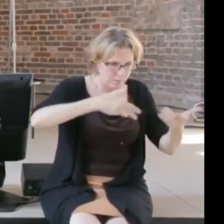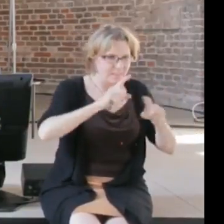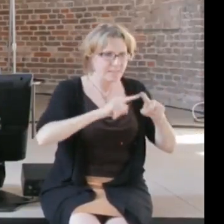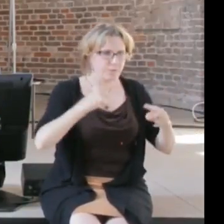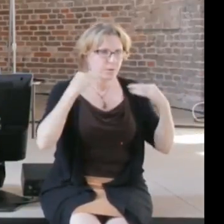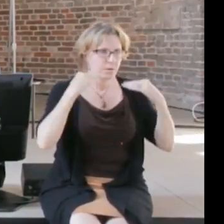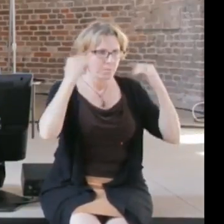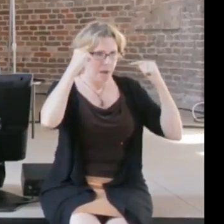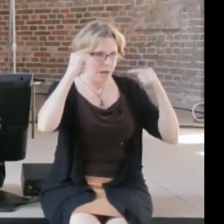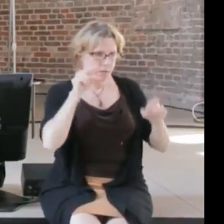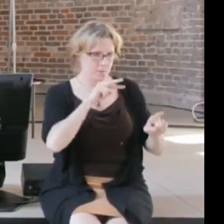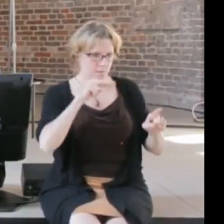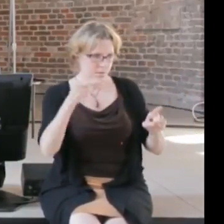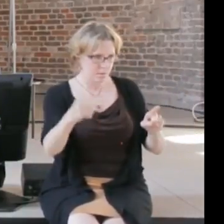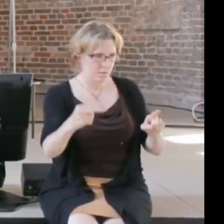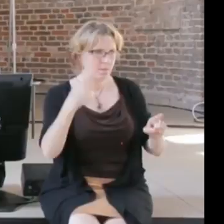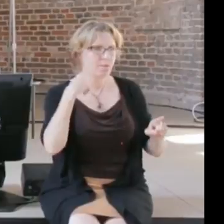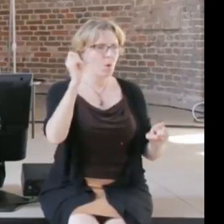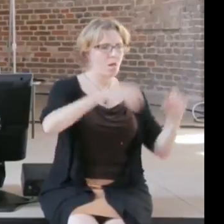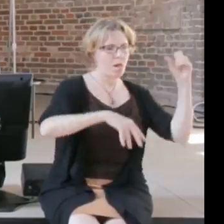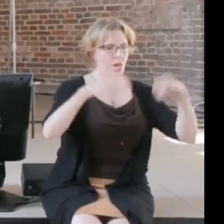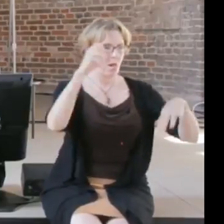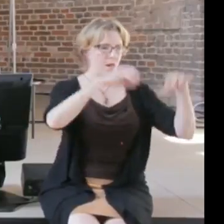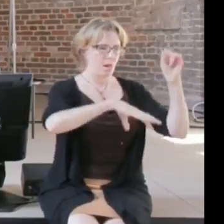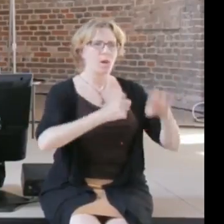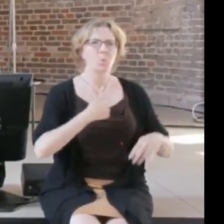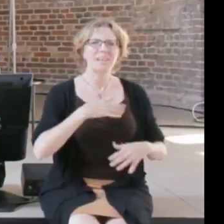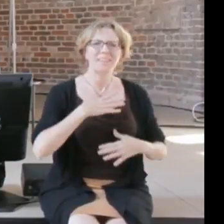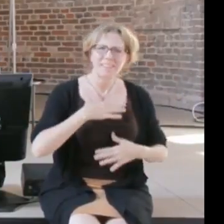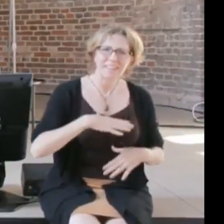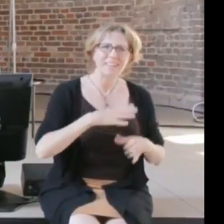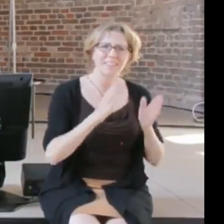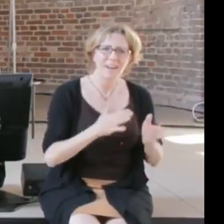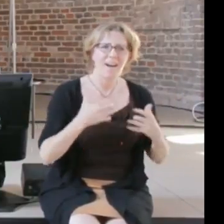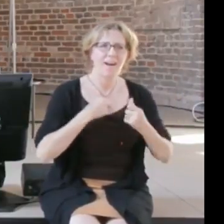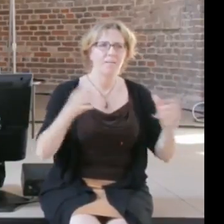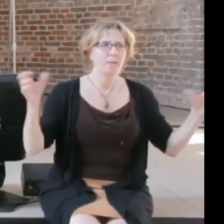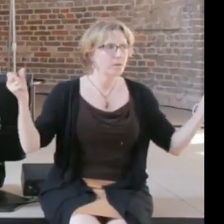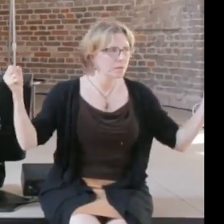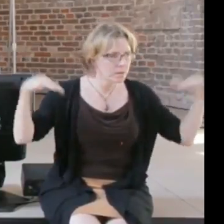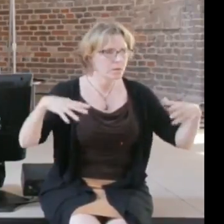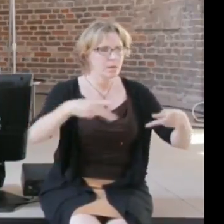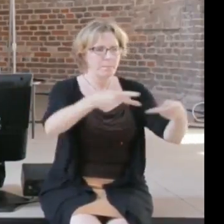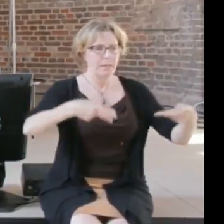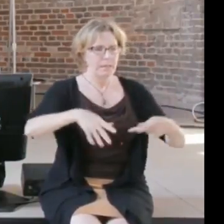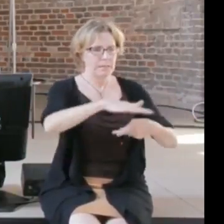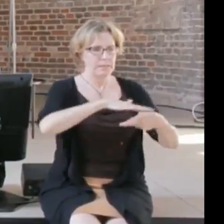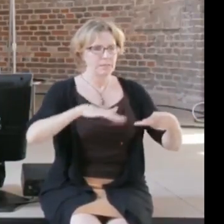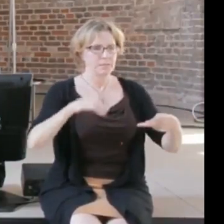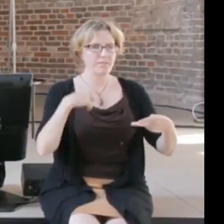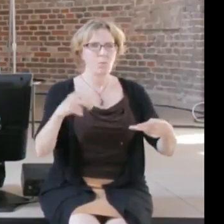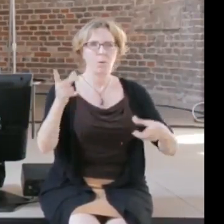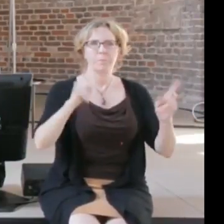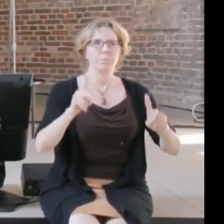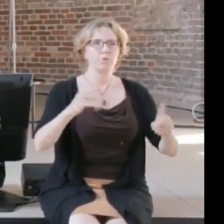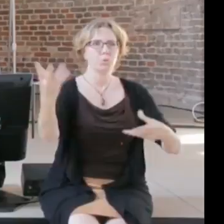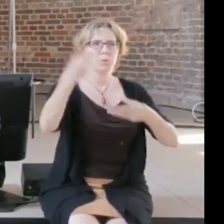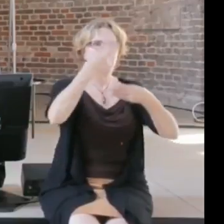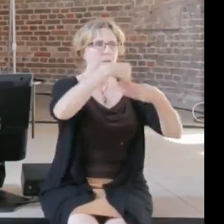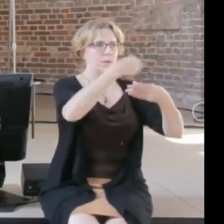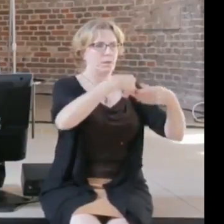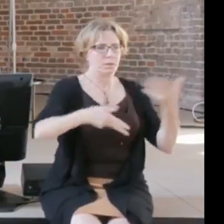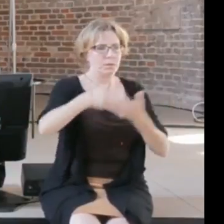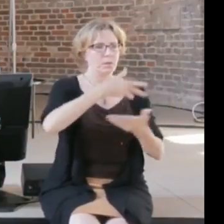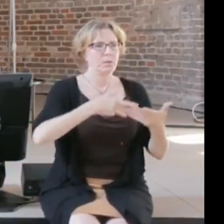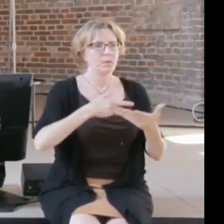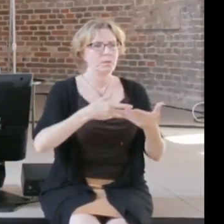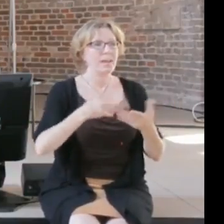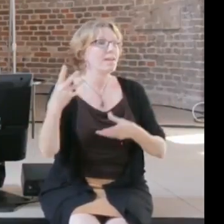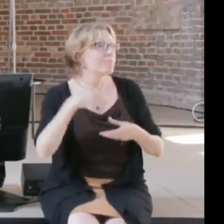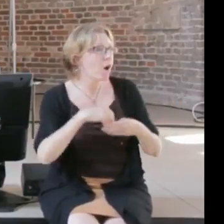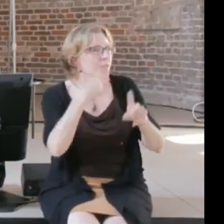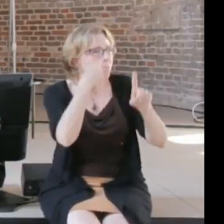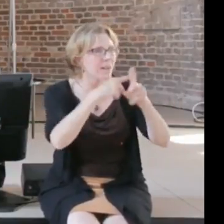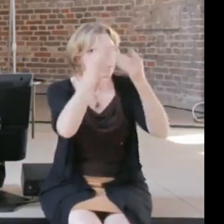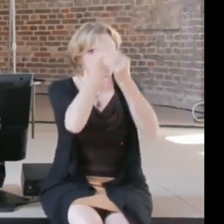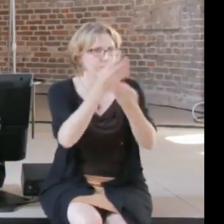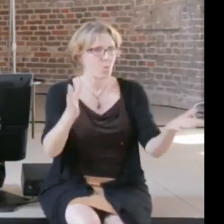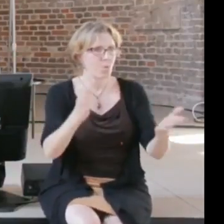for a conversation in order to get everybody involved and not only informed, politics often